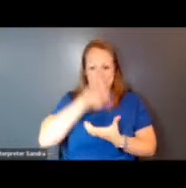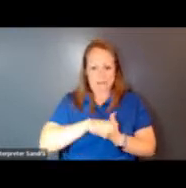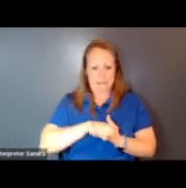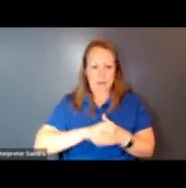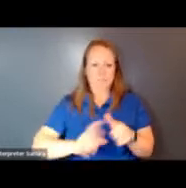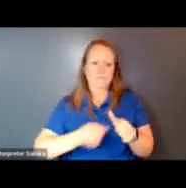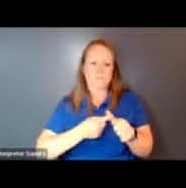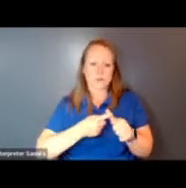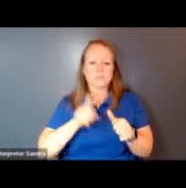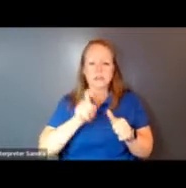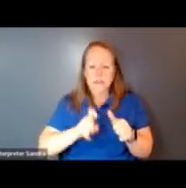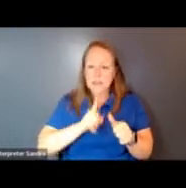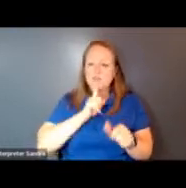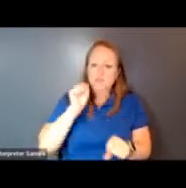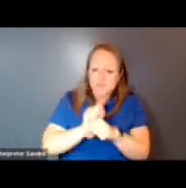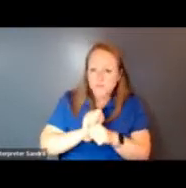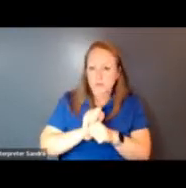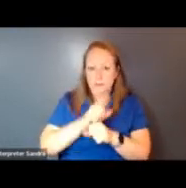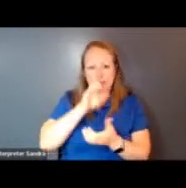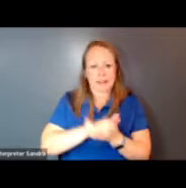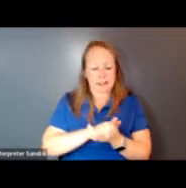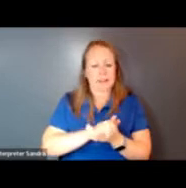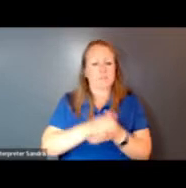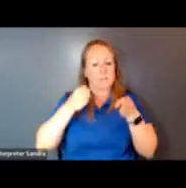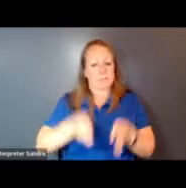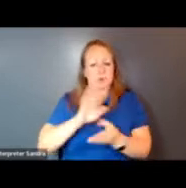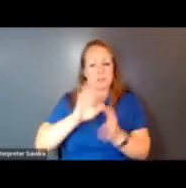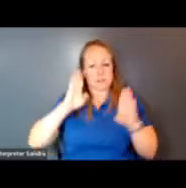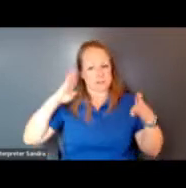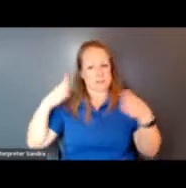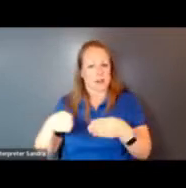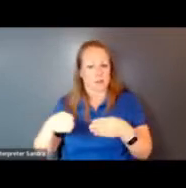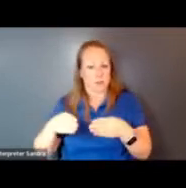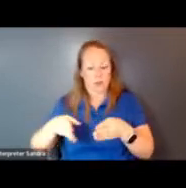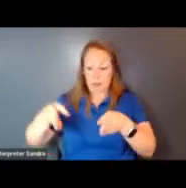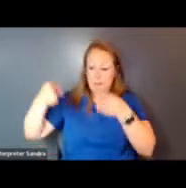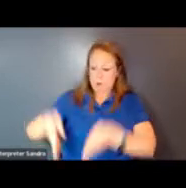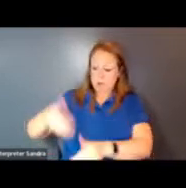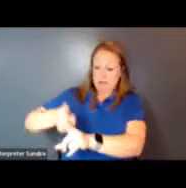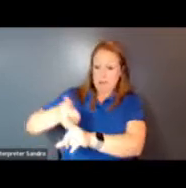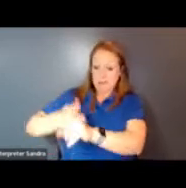person centeredness that the participant is number one, the participant knows best and is